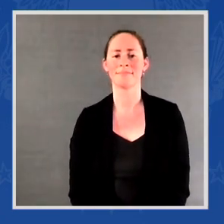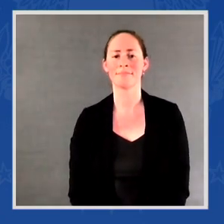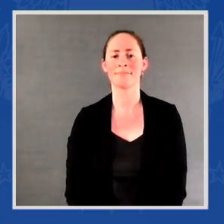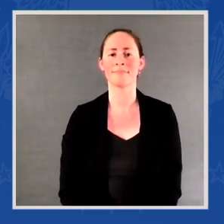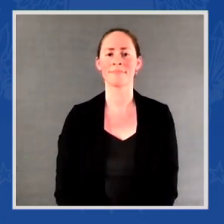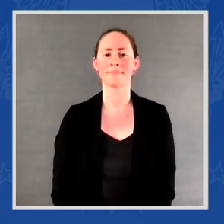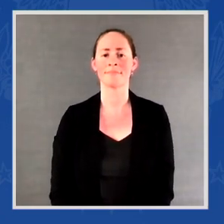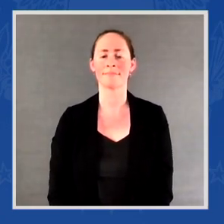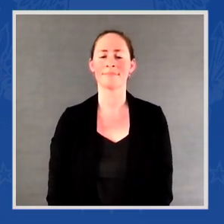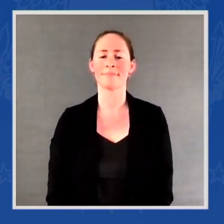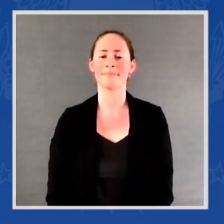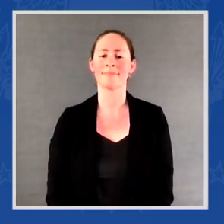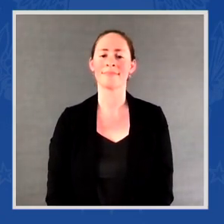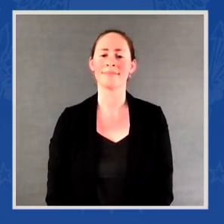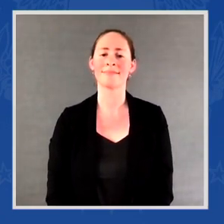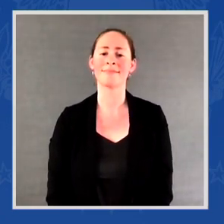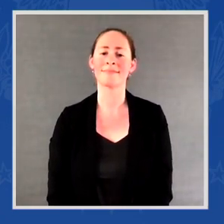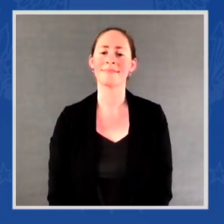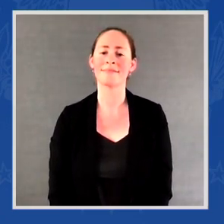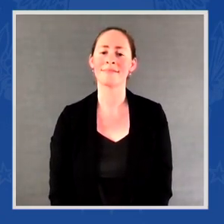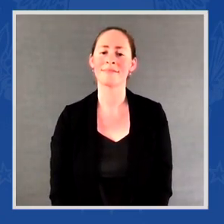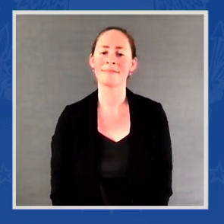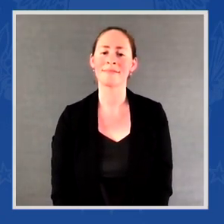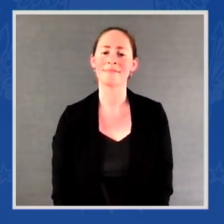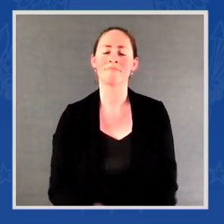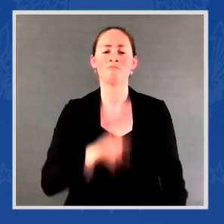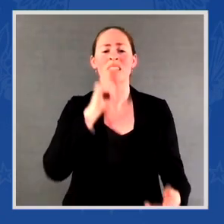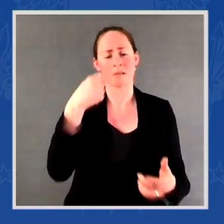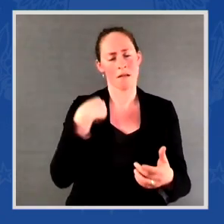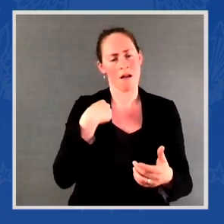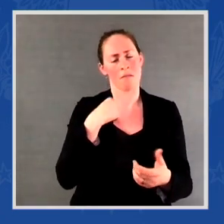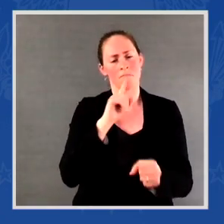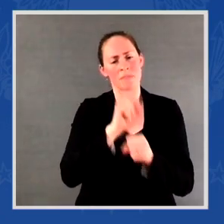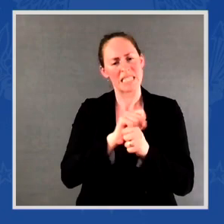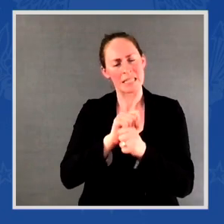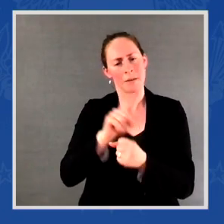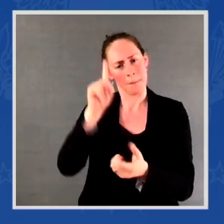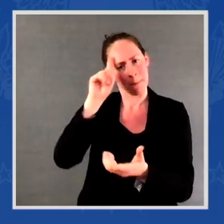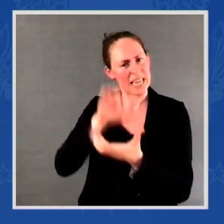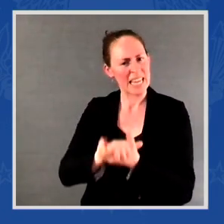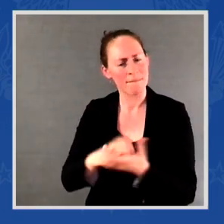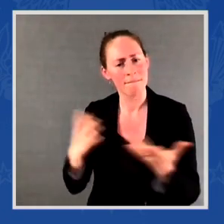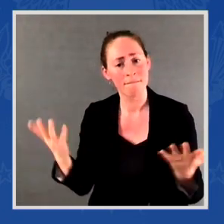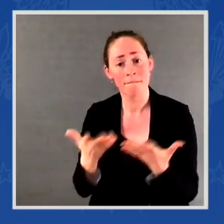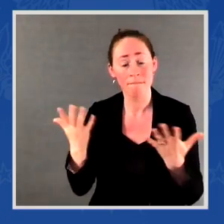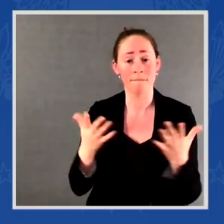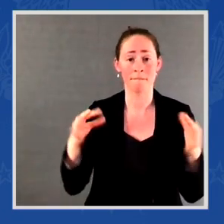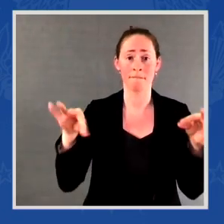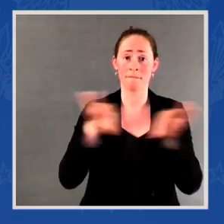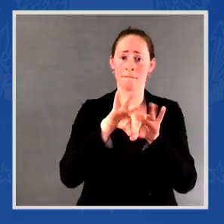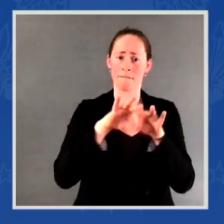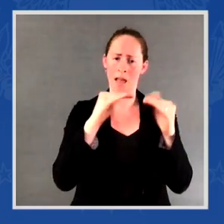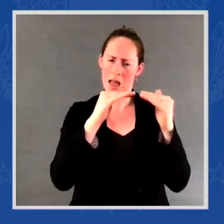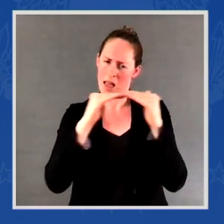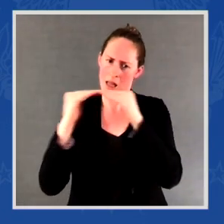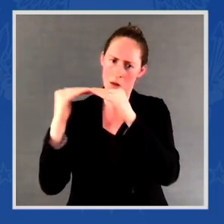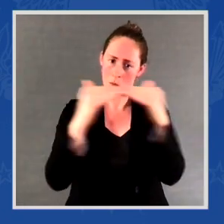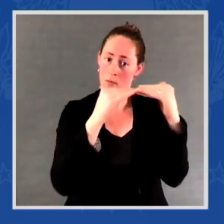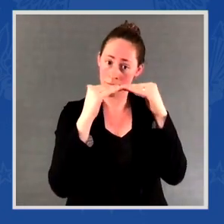And I believe our dealing with equity is only the beginning as it relates to vaccine.